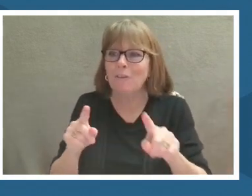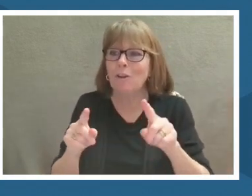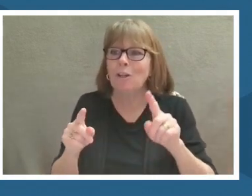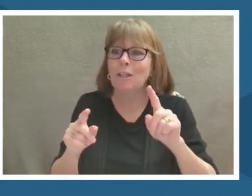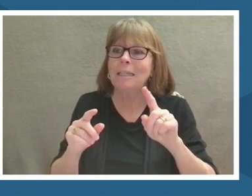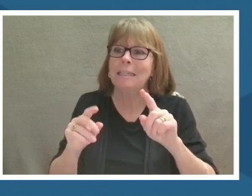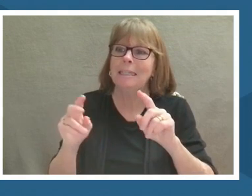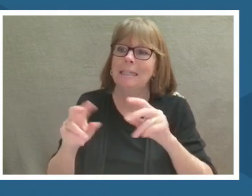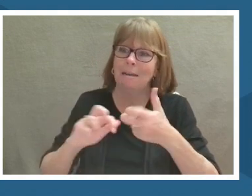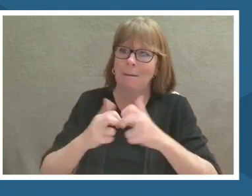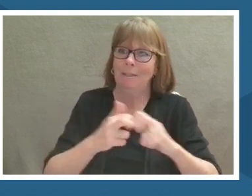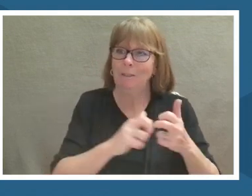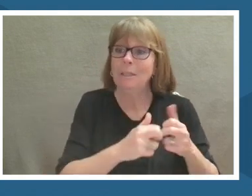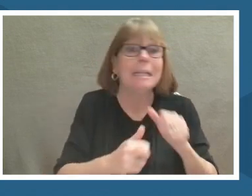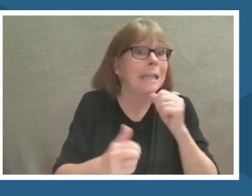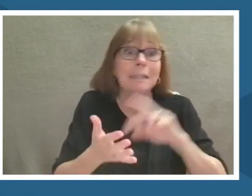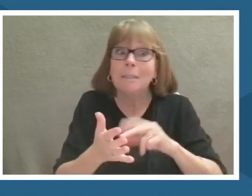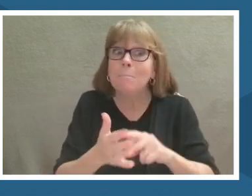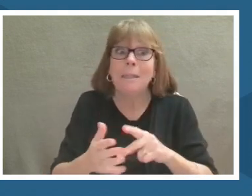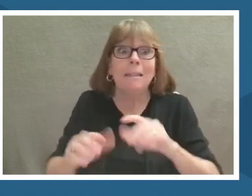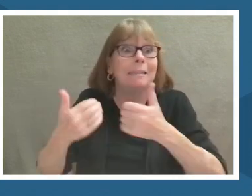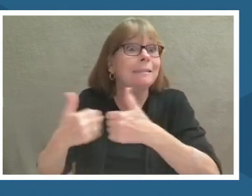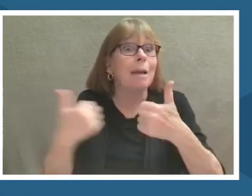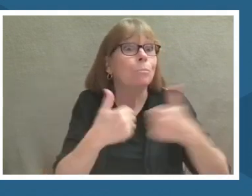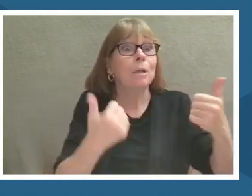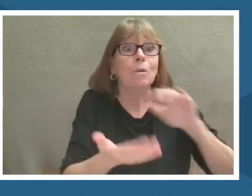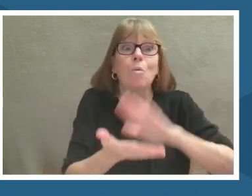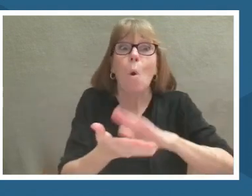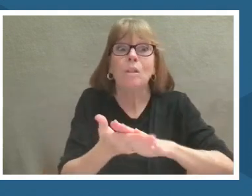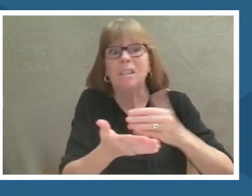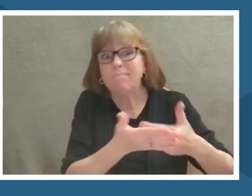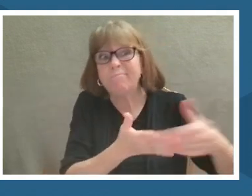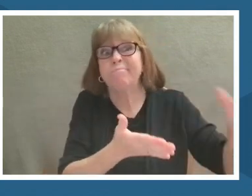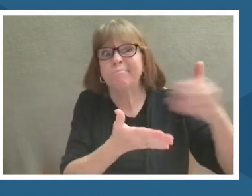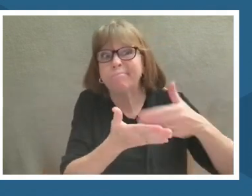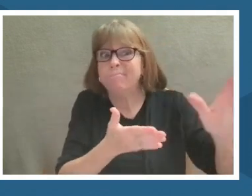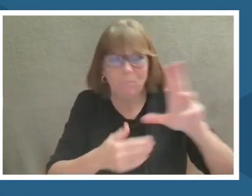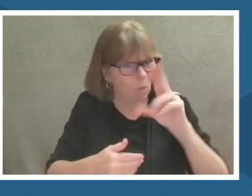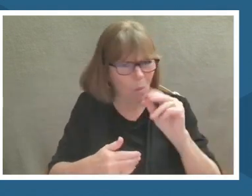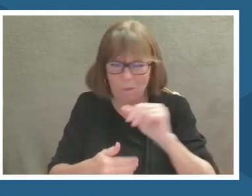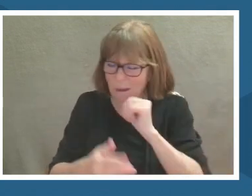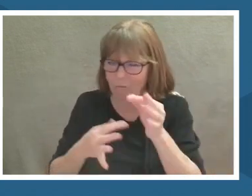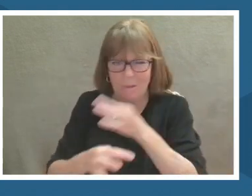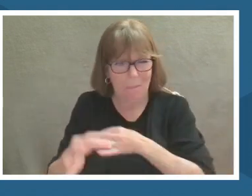foundational courses just wanted to reiterate that